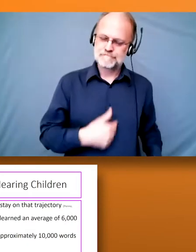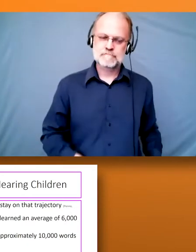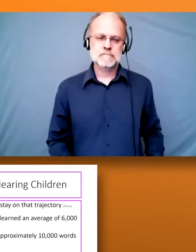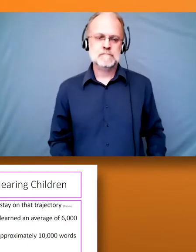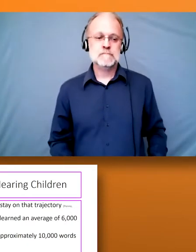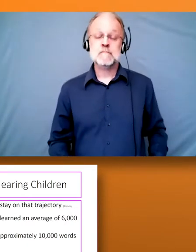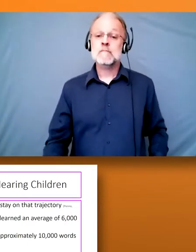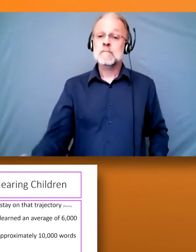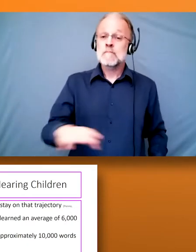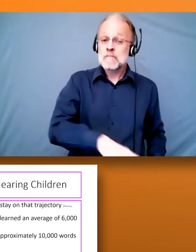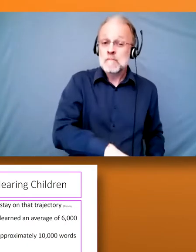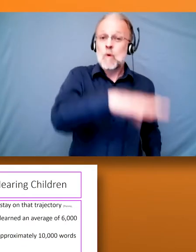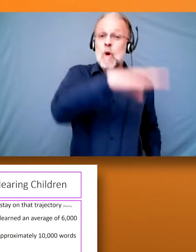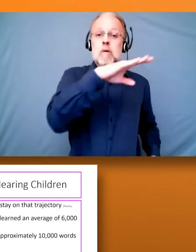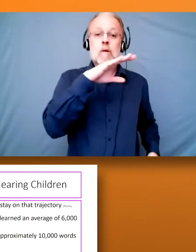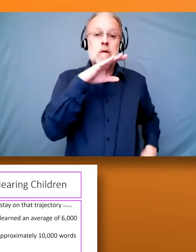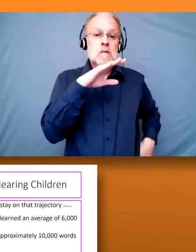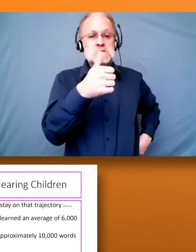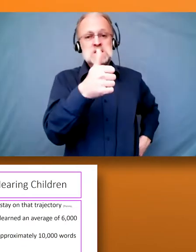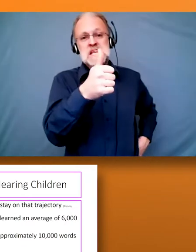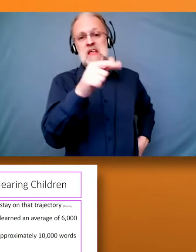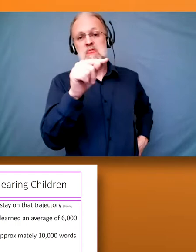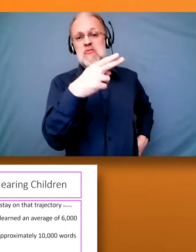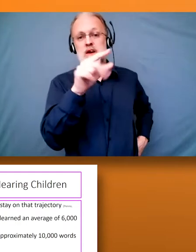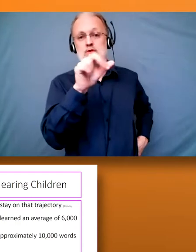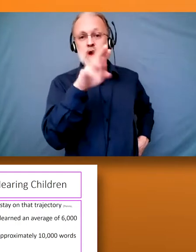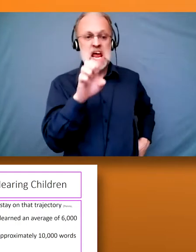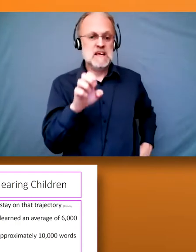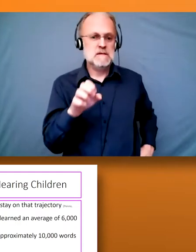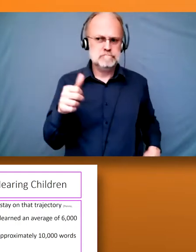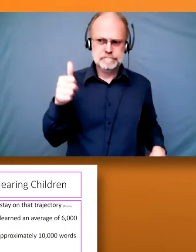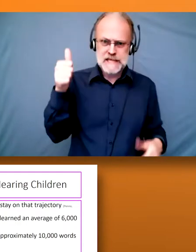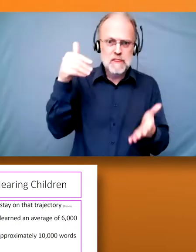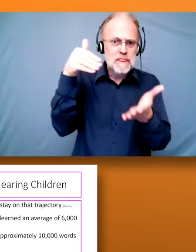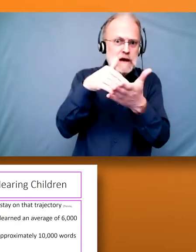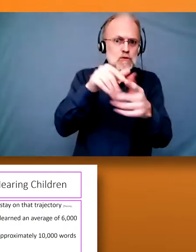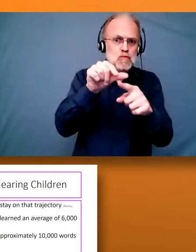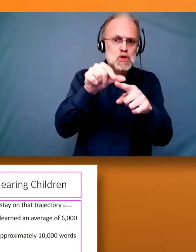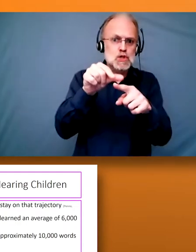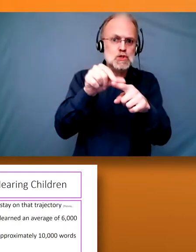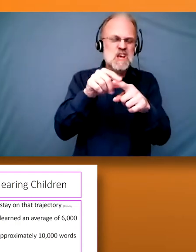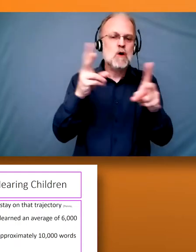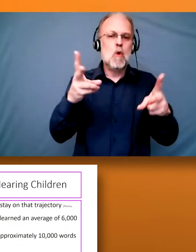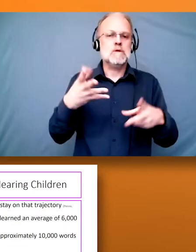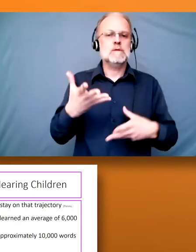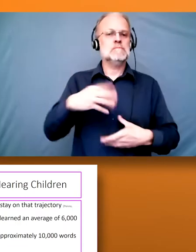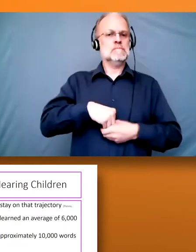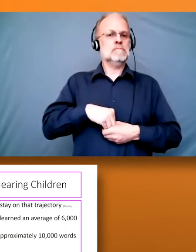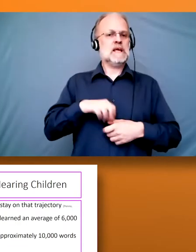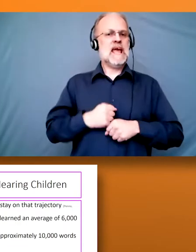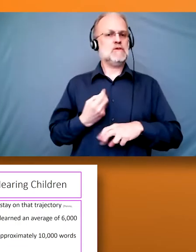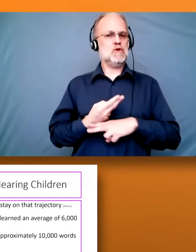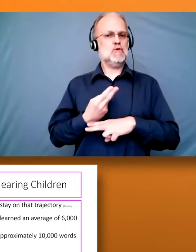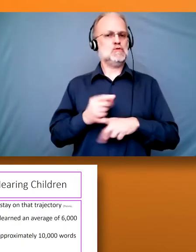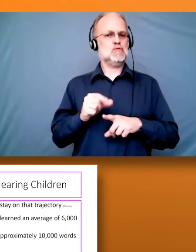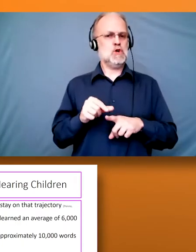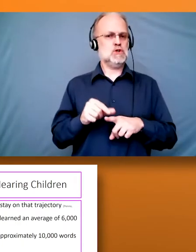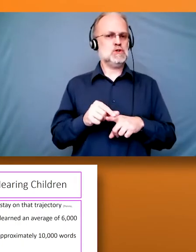A kid in tenth grade is going to have about 10,000 words, and that's going to be 10,000 what we would consider internalized words,